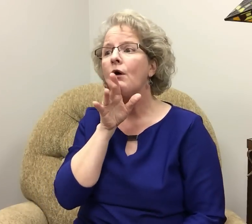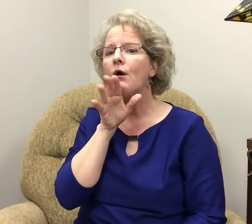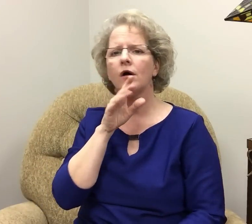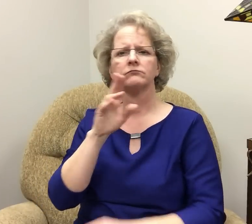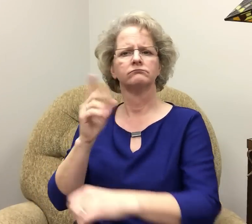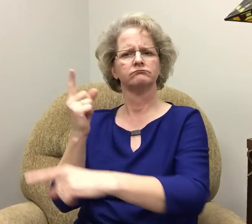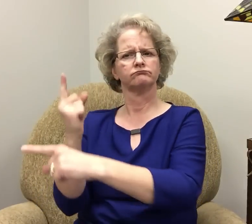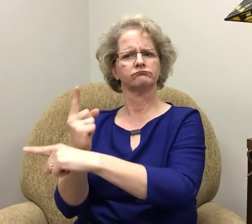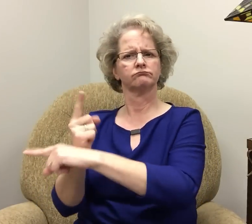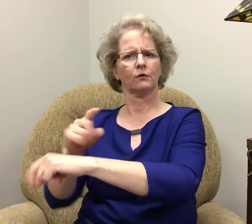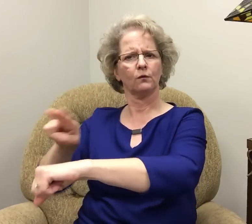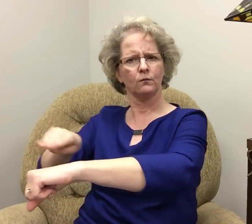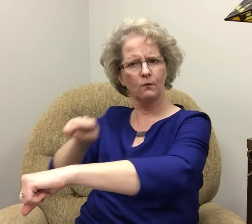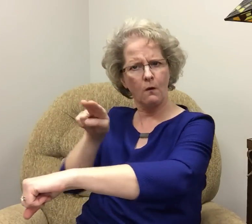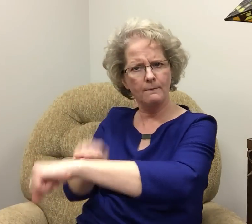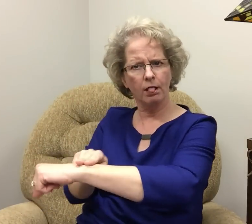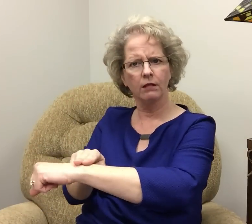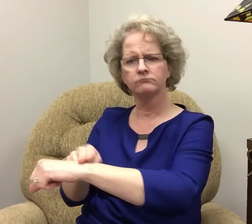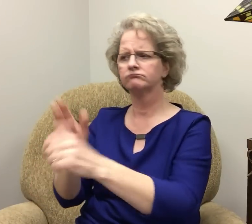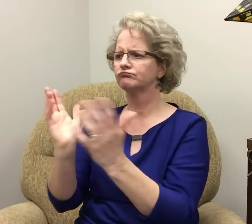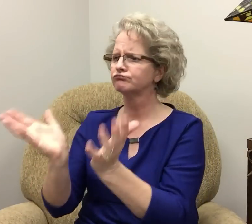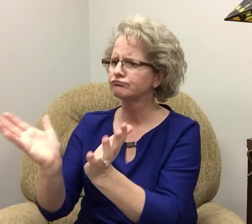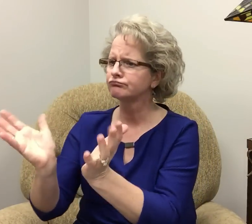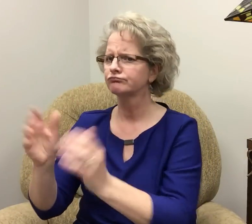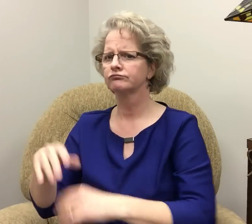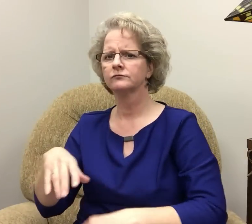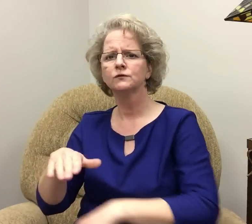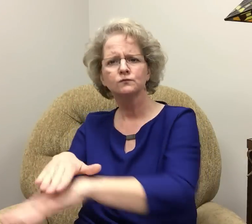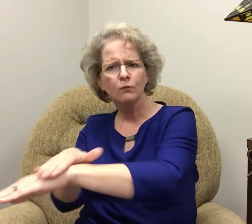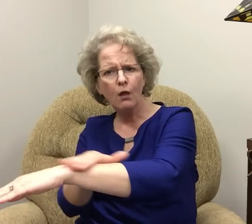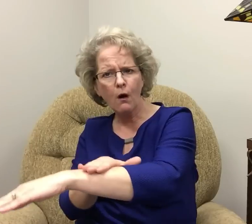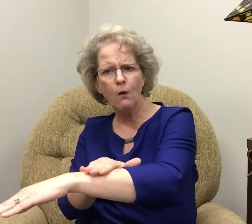You also don't need to add the words, "Tell him" or "Tell her" because that's an assumed